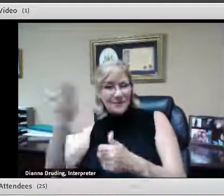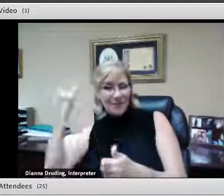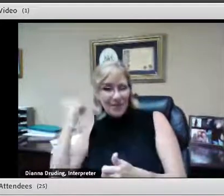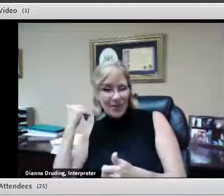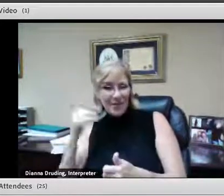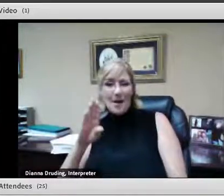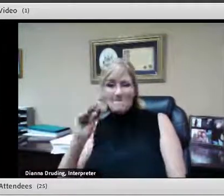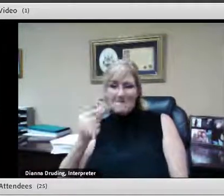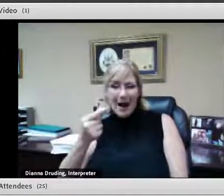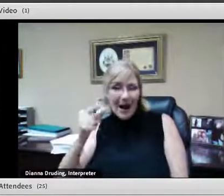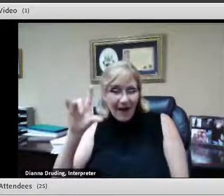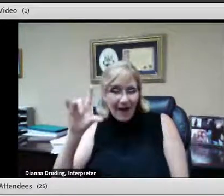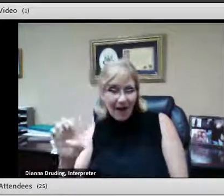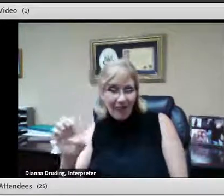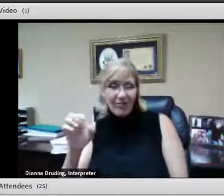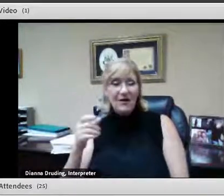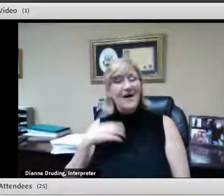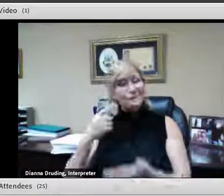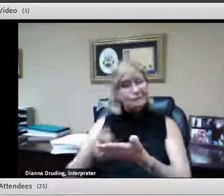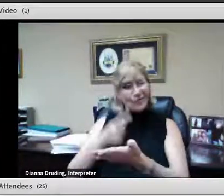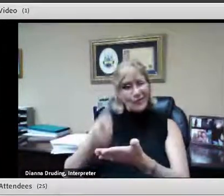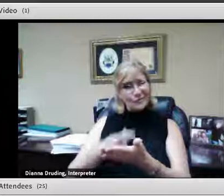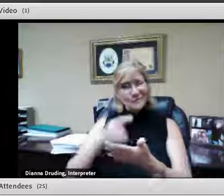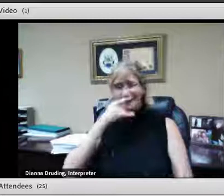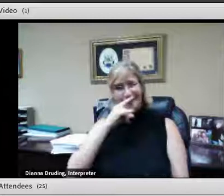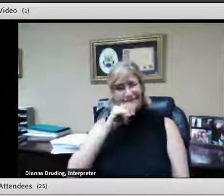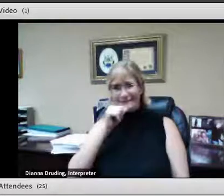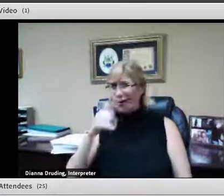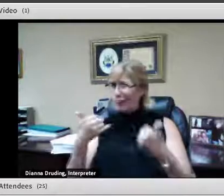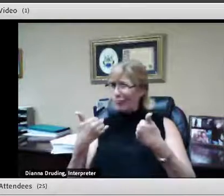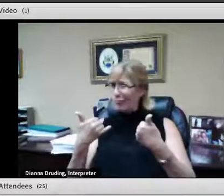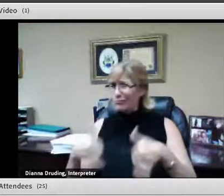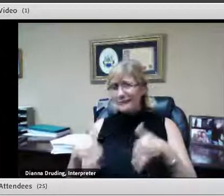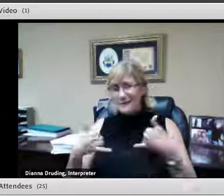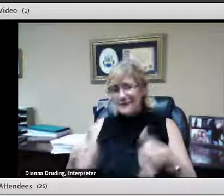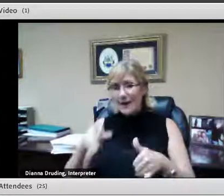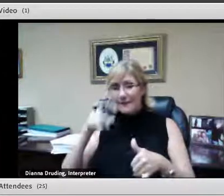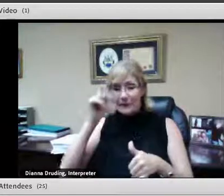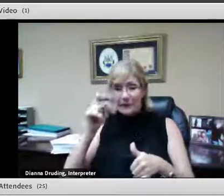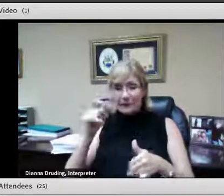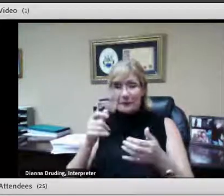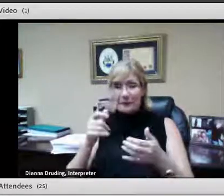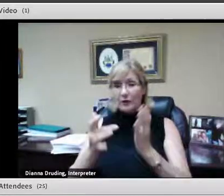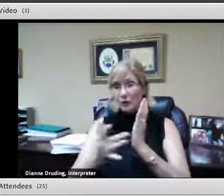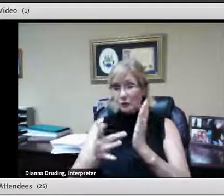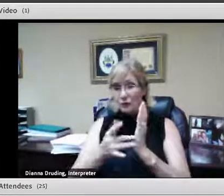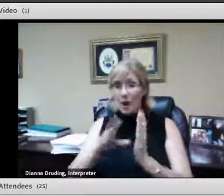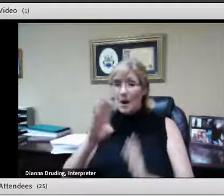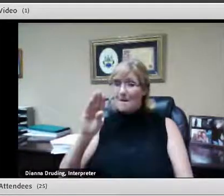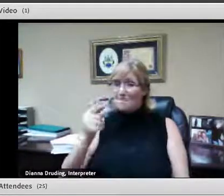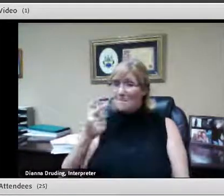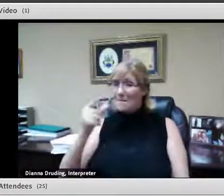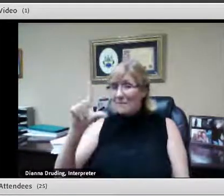So often, kids don't get to play these games anymore because they're so obsessed with the screen time, but Boggle is a great word game, great spelling game.